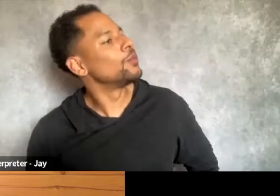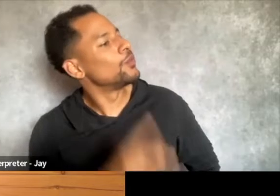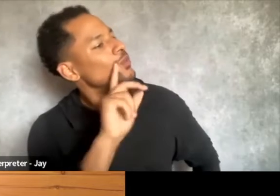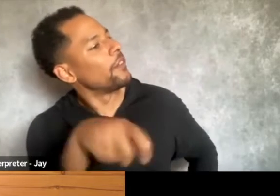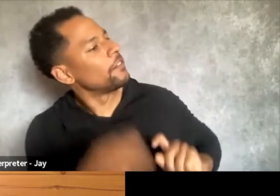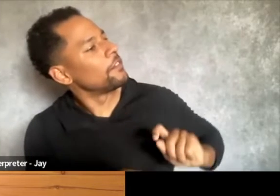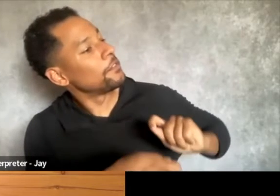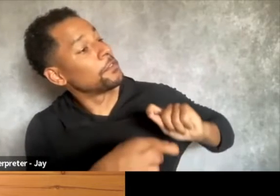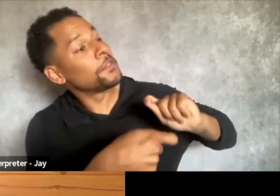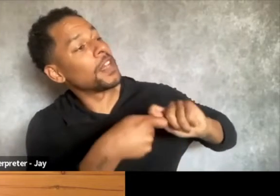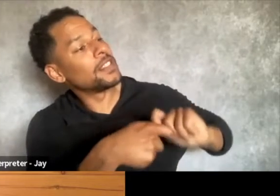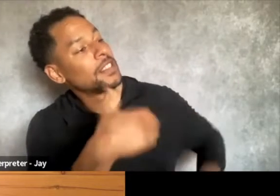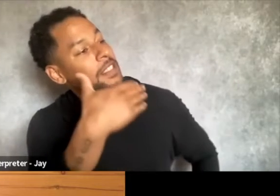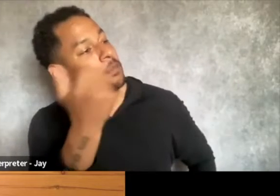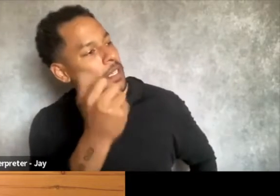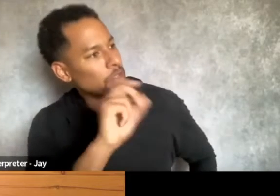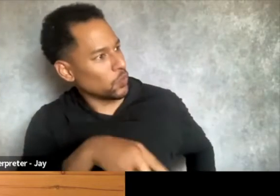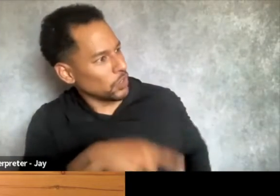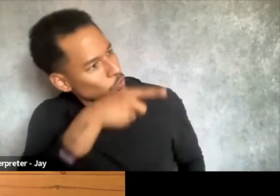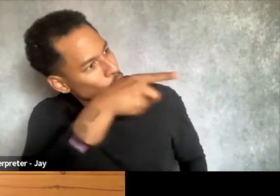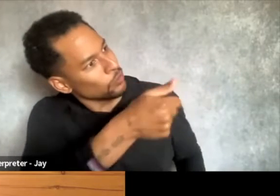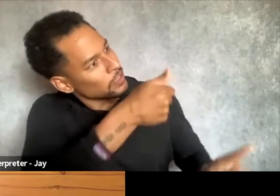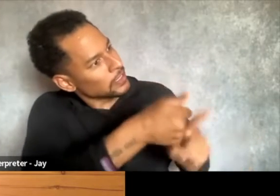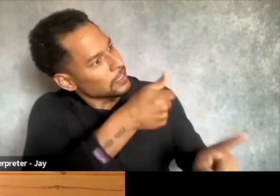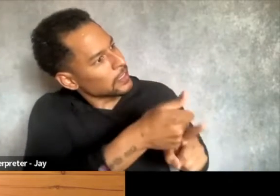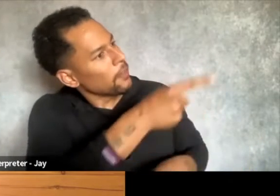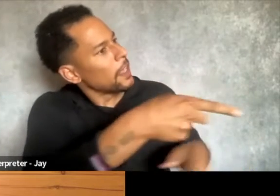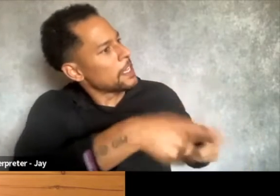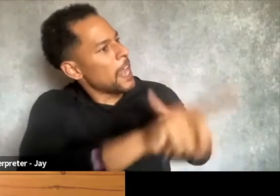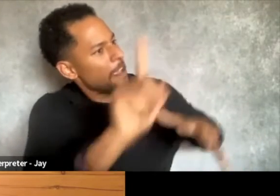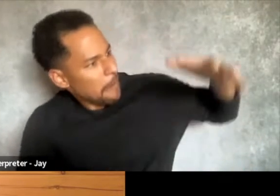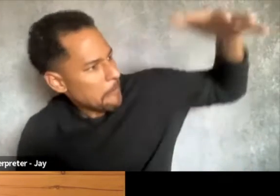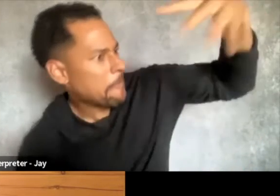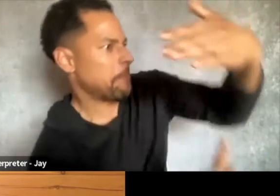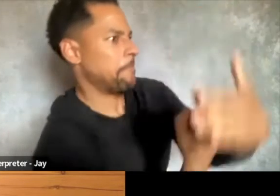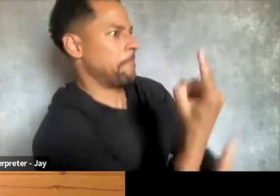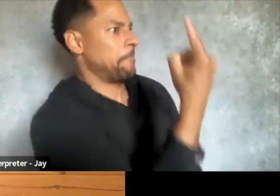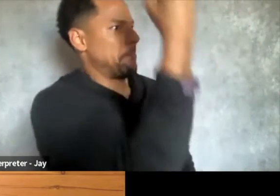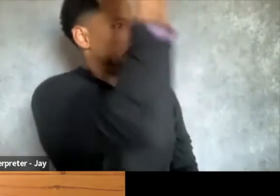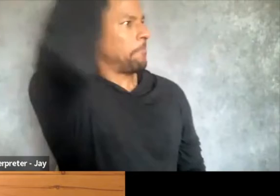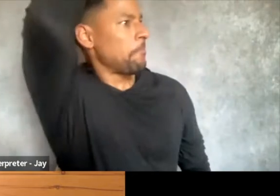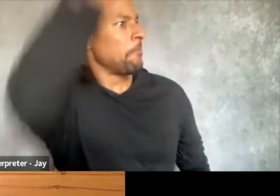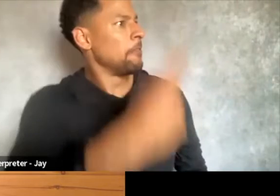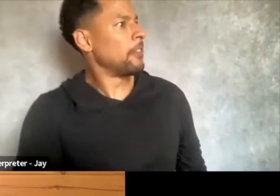when you can take the knife yourself and wrench it so far up it can't even be called butchery anymore?